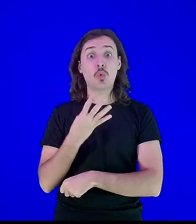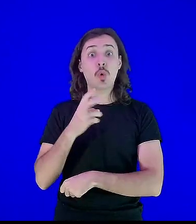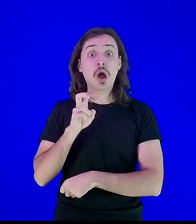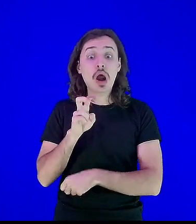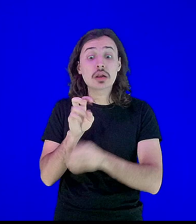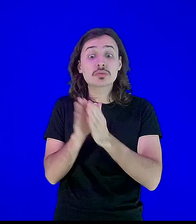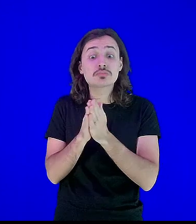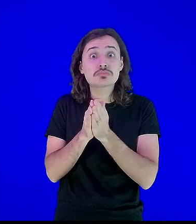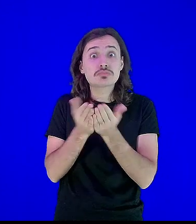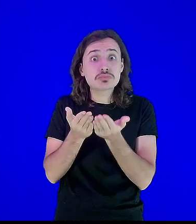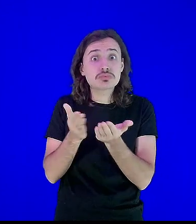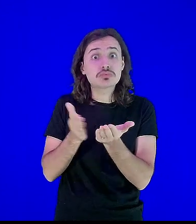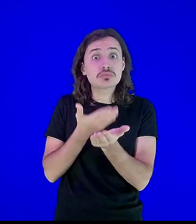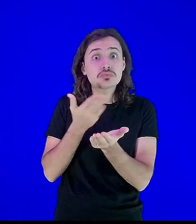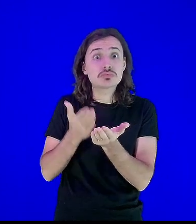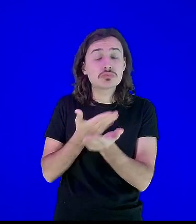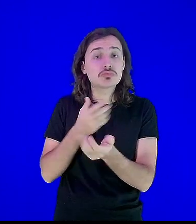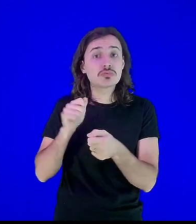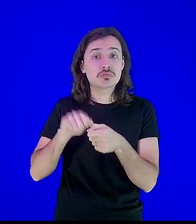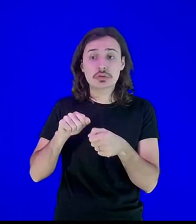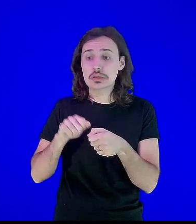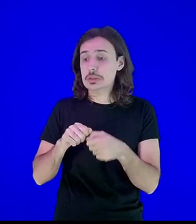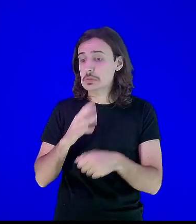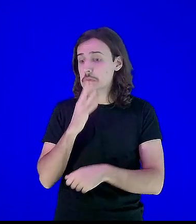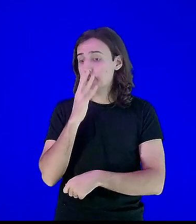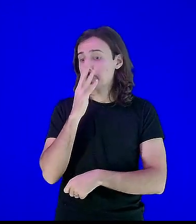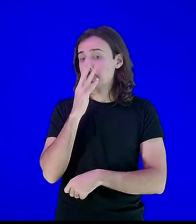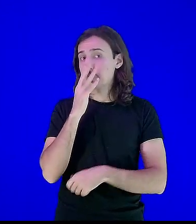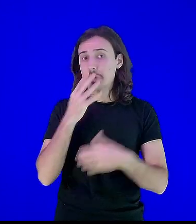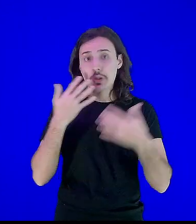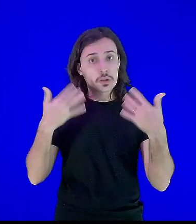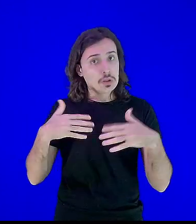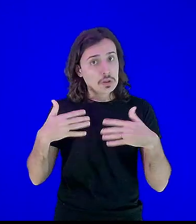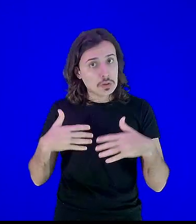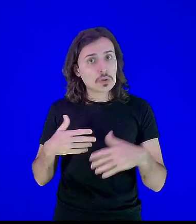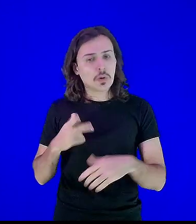books. Pretty awesome keep it up, guys